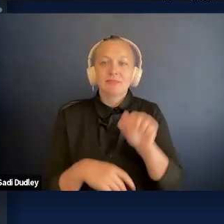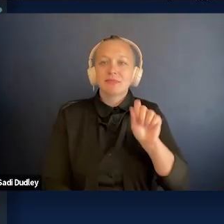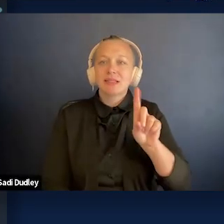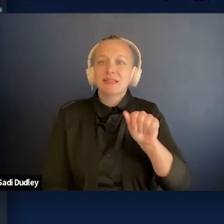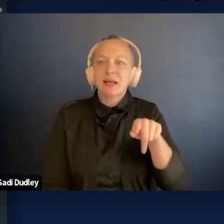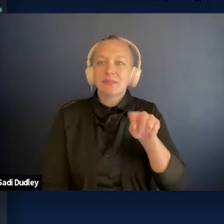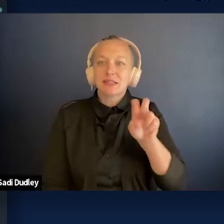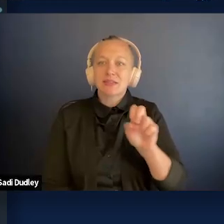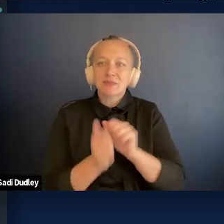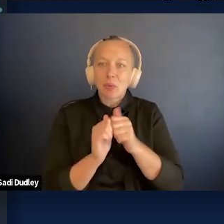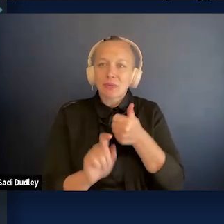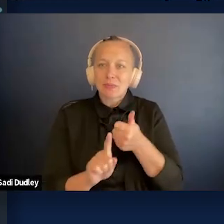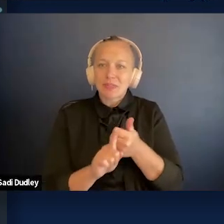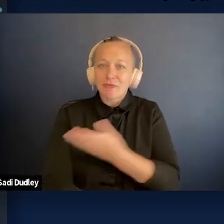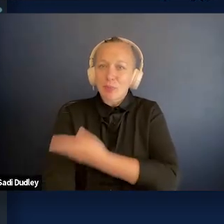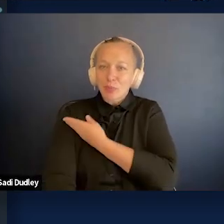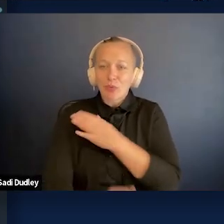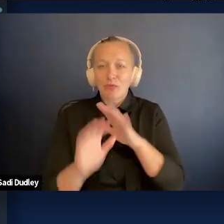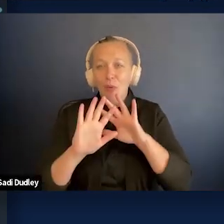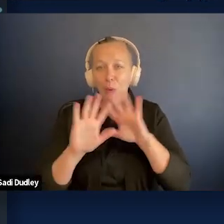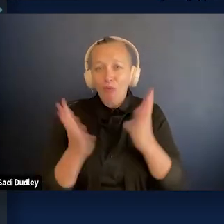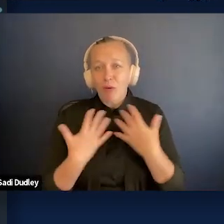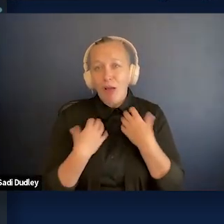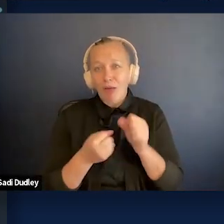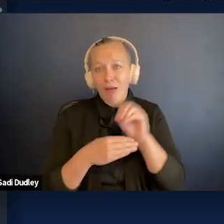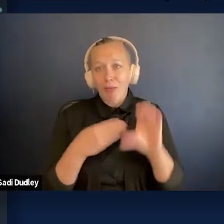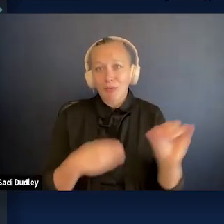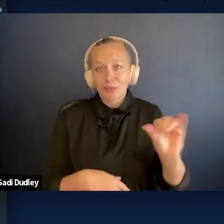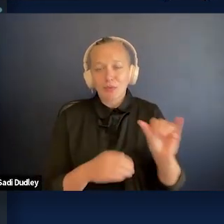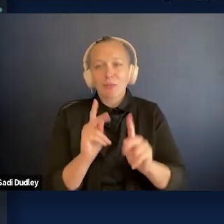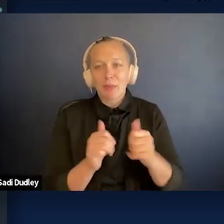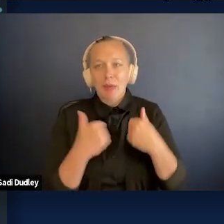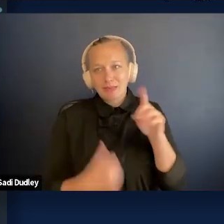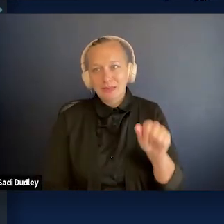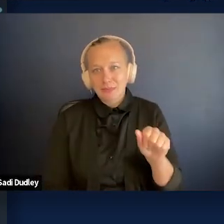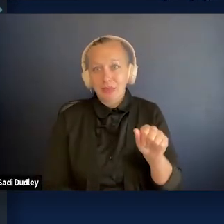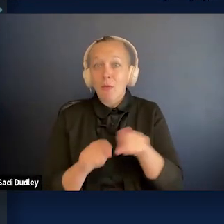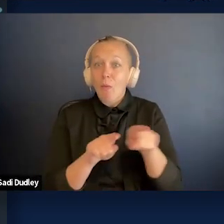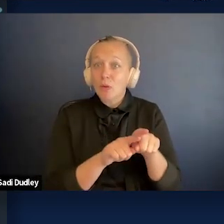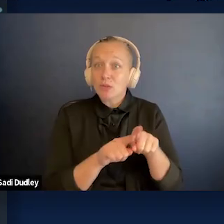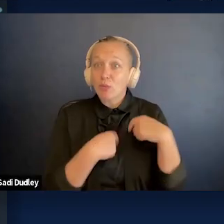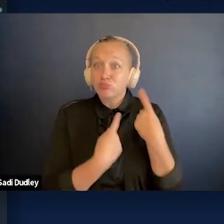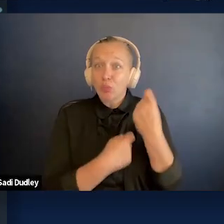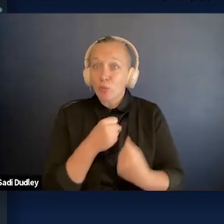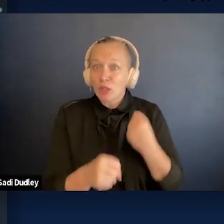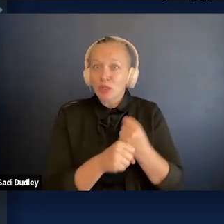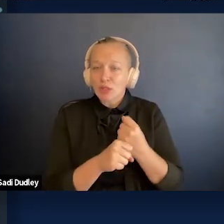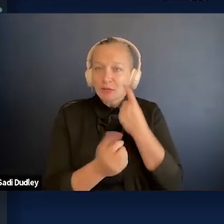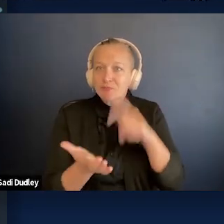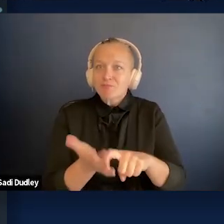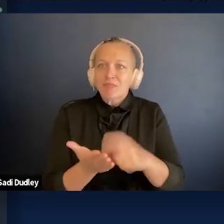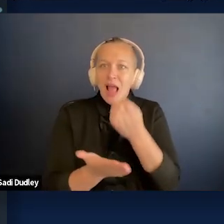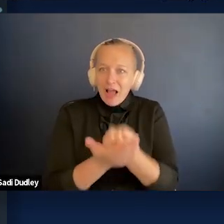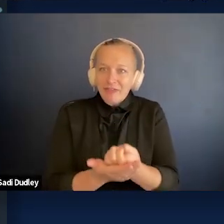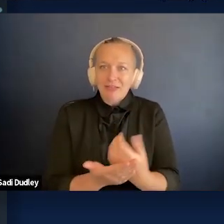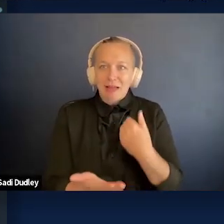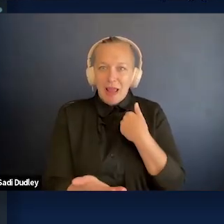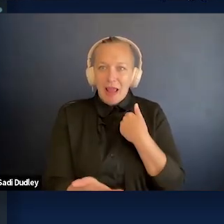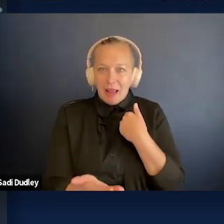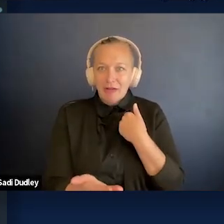And also this year, there's been some preliminary evidence showing that adaptive sports exposure has improved pediatric orthopedic surgeon comfort in treating patients with disabilities.